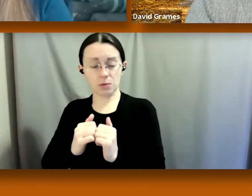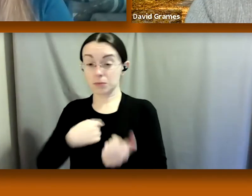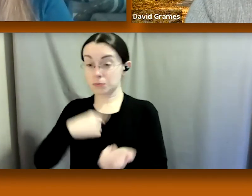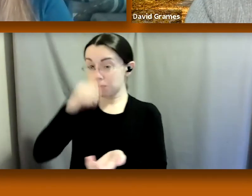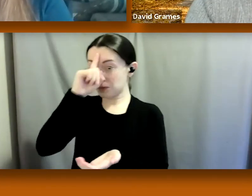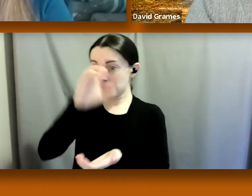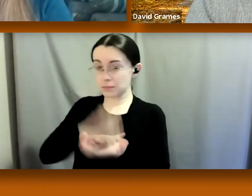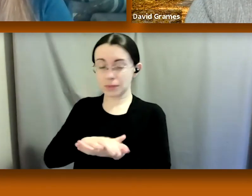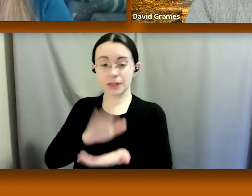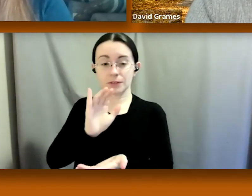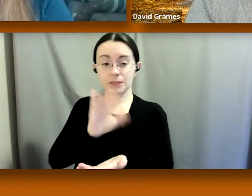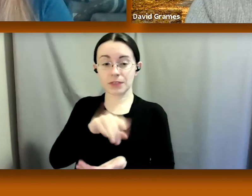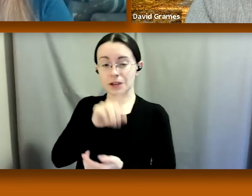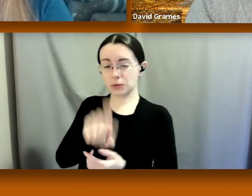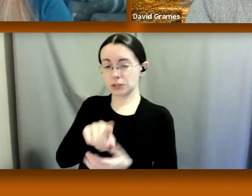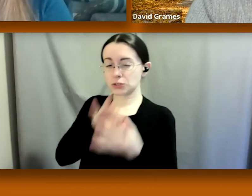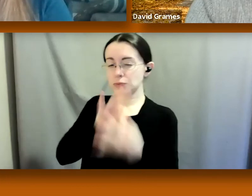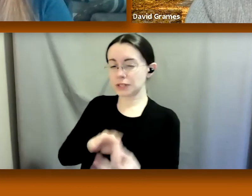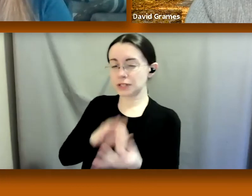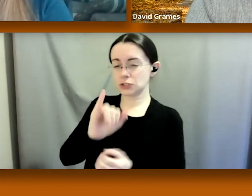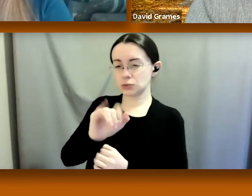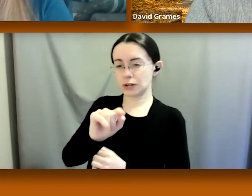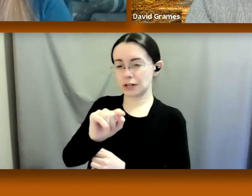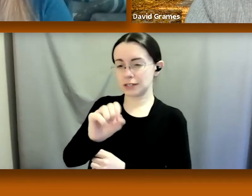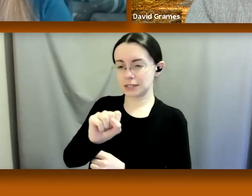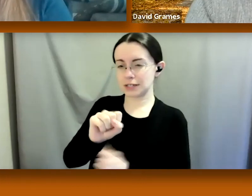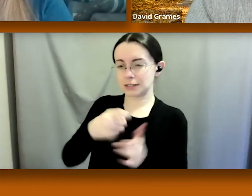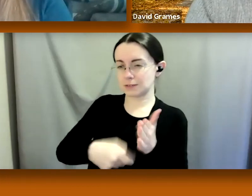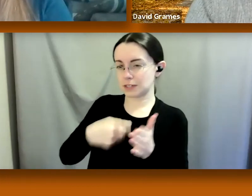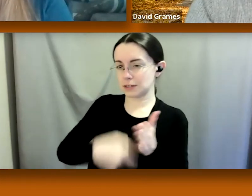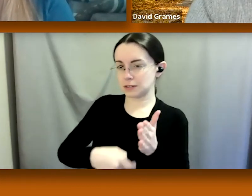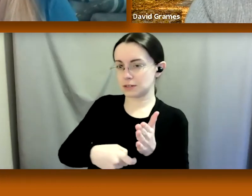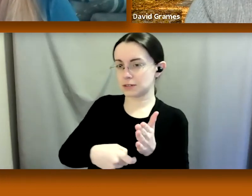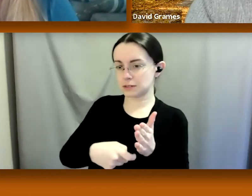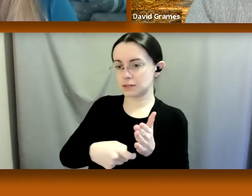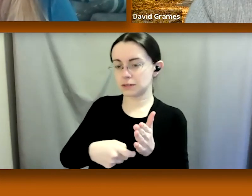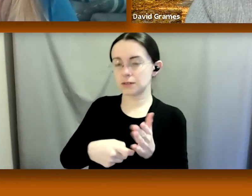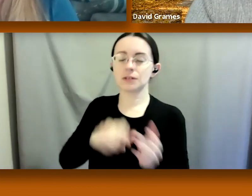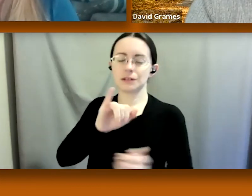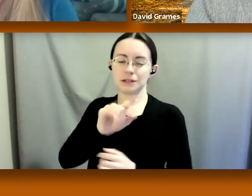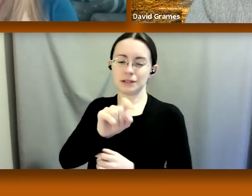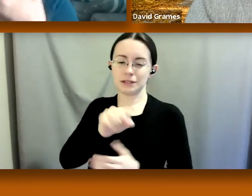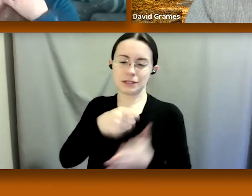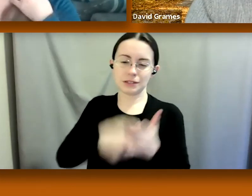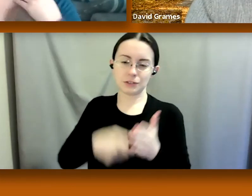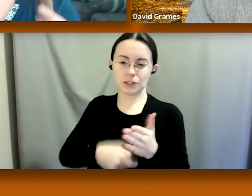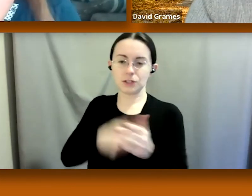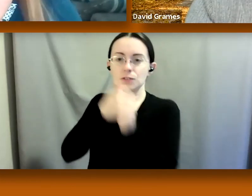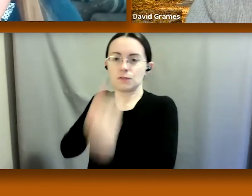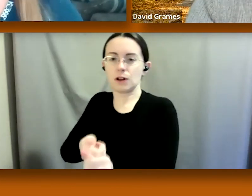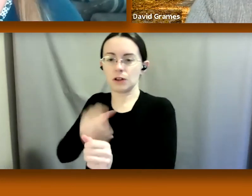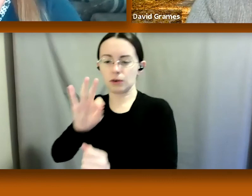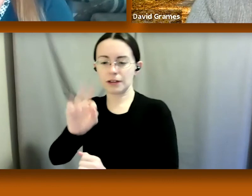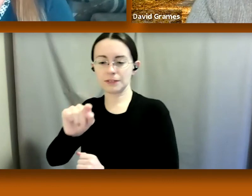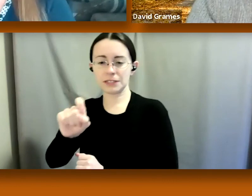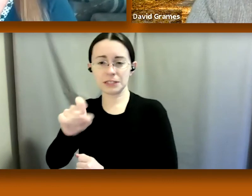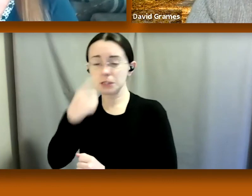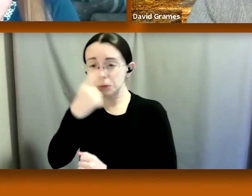as it relates to the ITS fee since it is based on FTE. David, do you want to address that one?